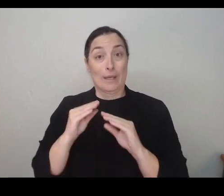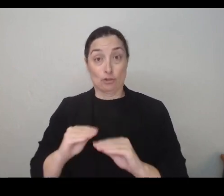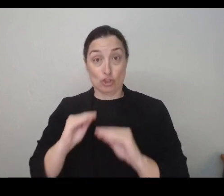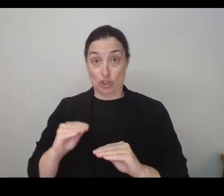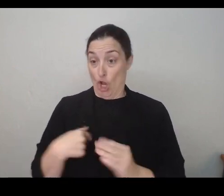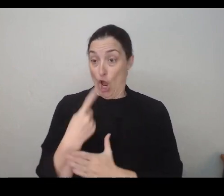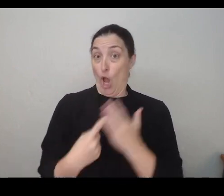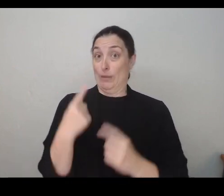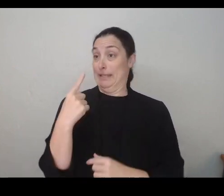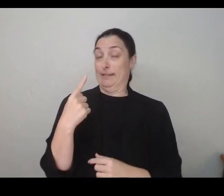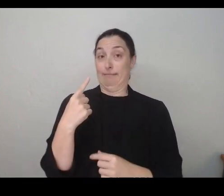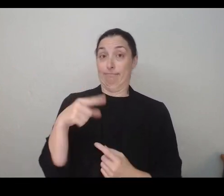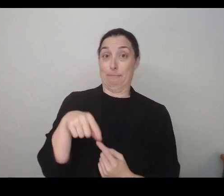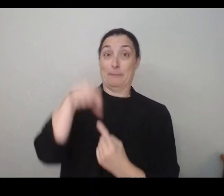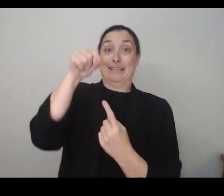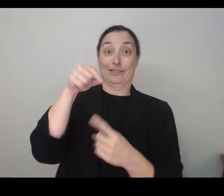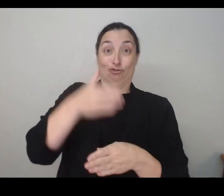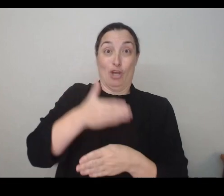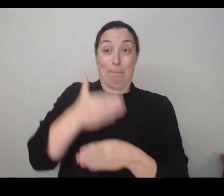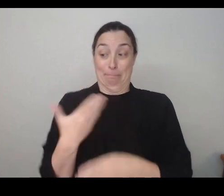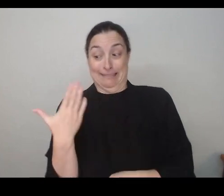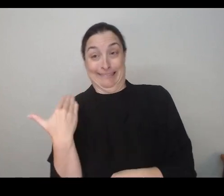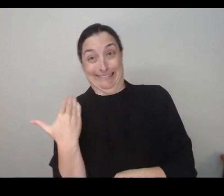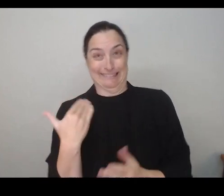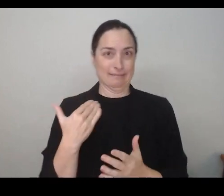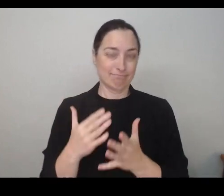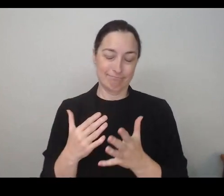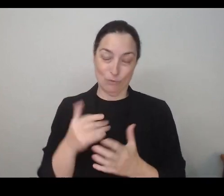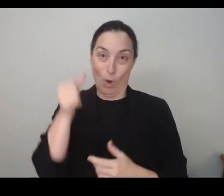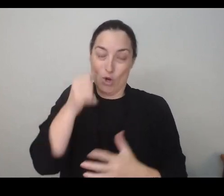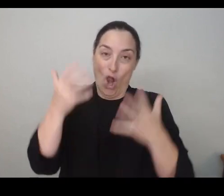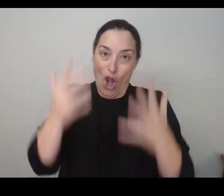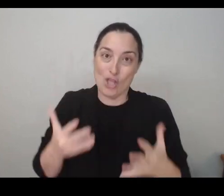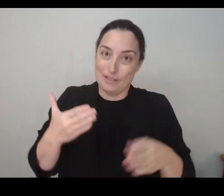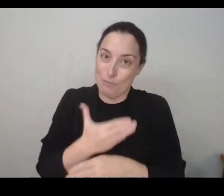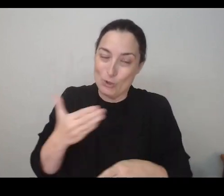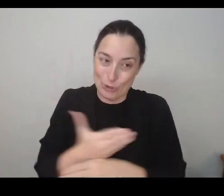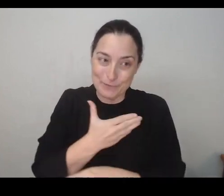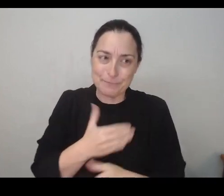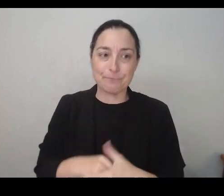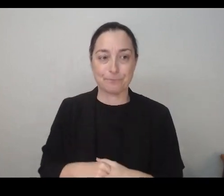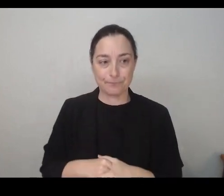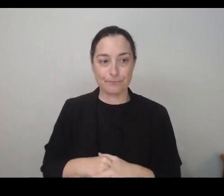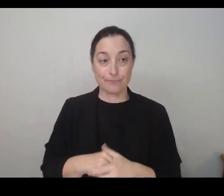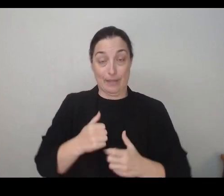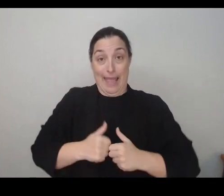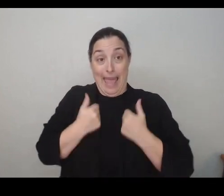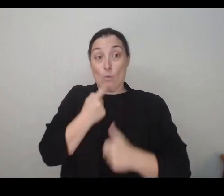so you know, there's a lot of work to do. I think the museum, I mean, our museum, but museums in general,